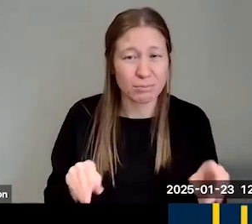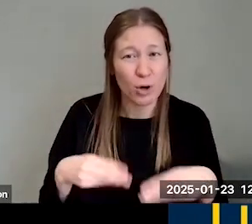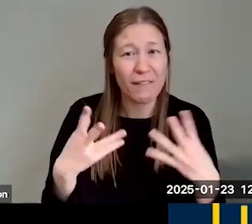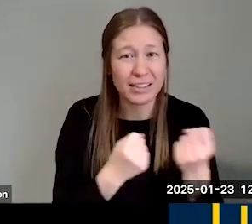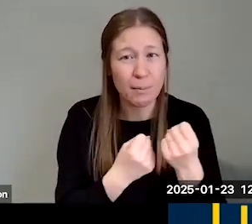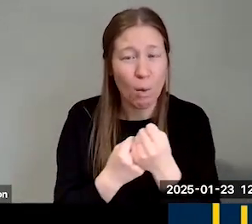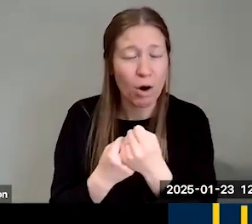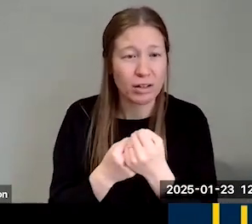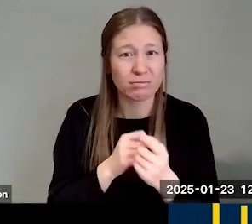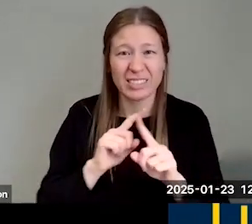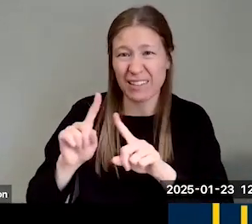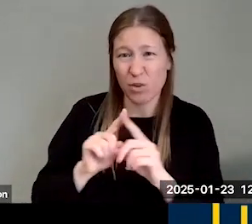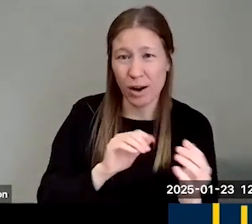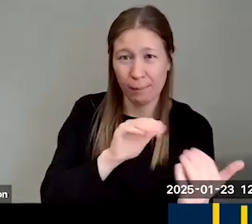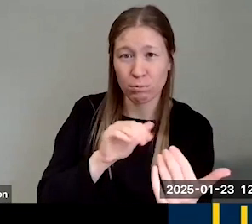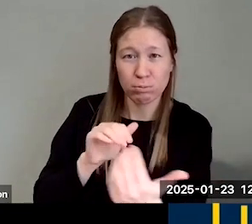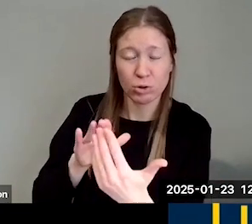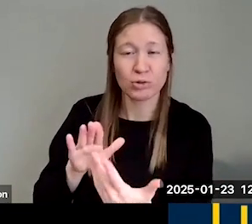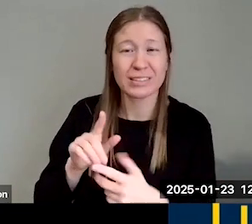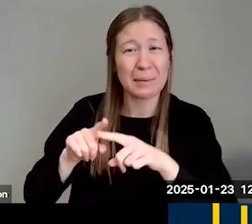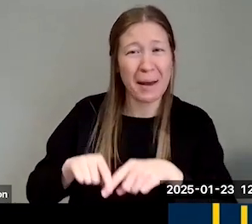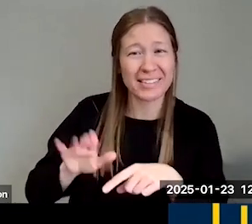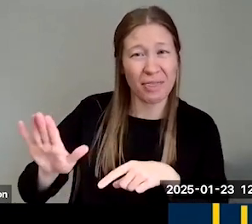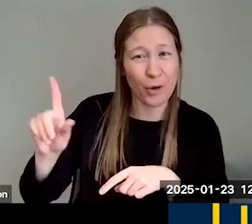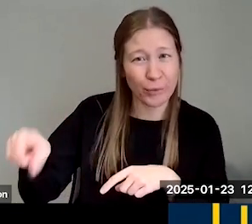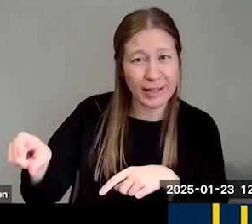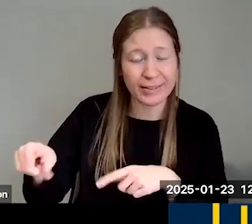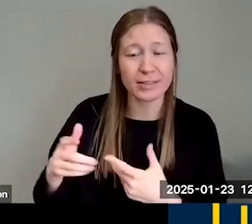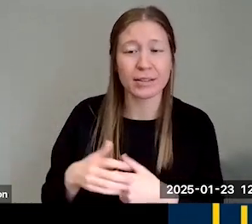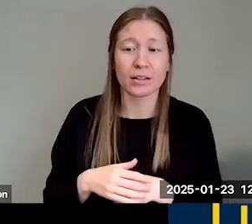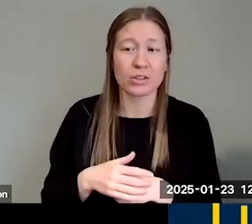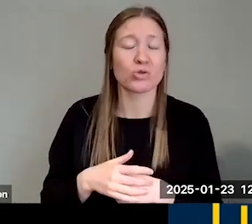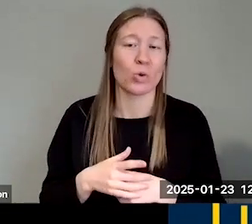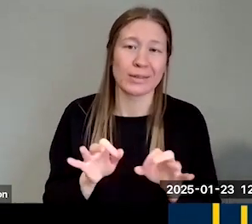on what the student or employee needs, it's important to give them both information,